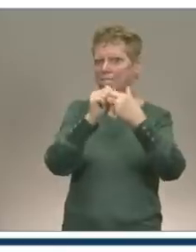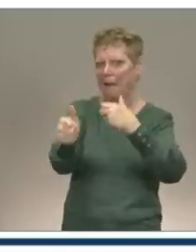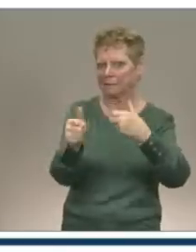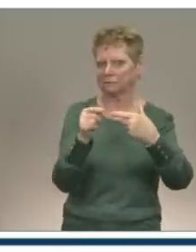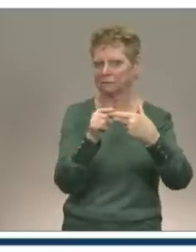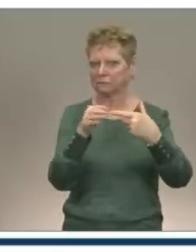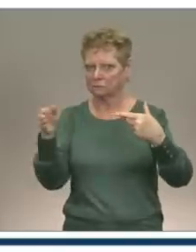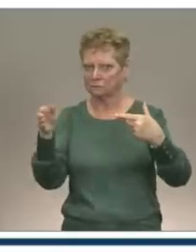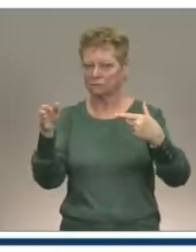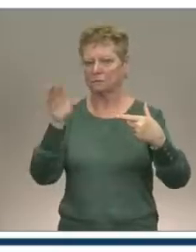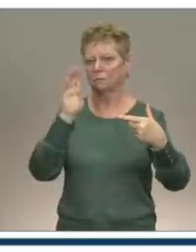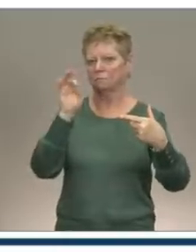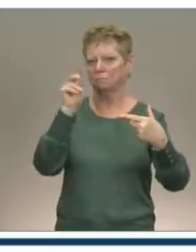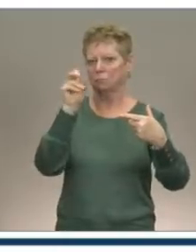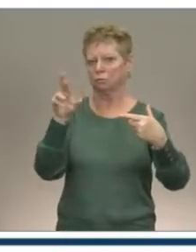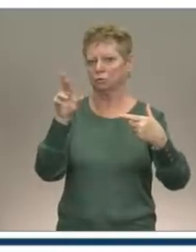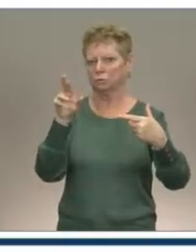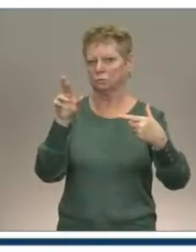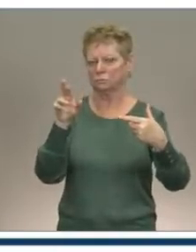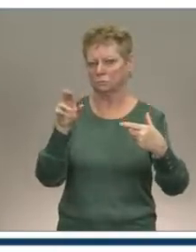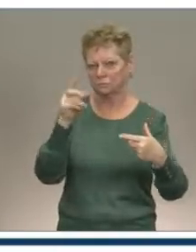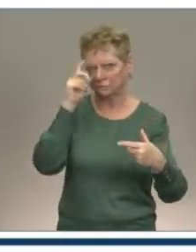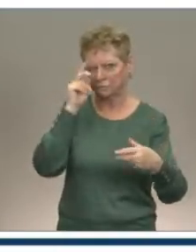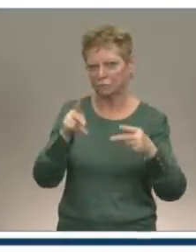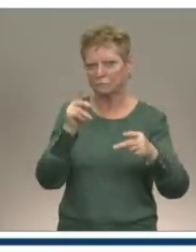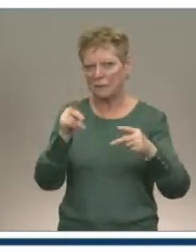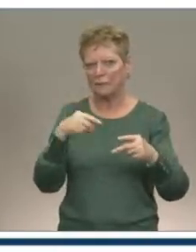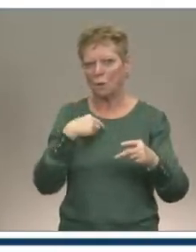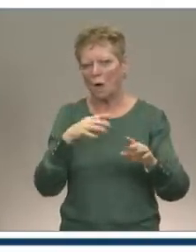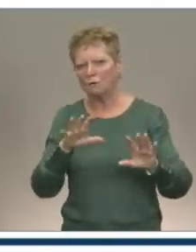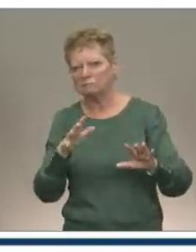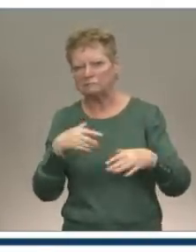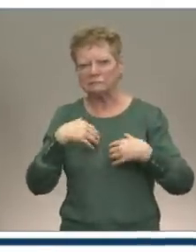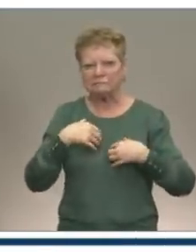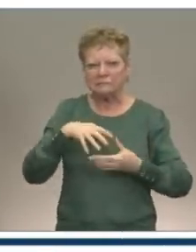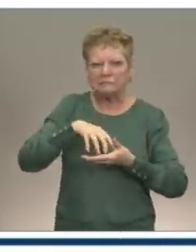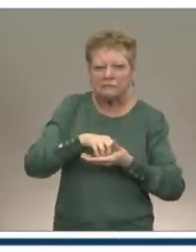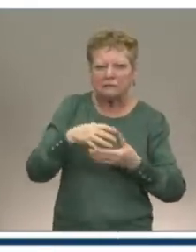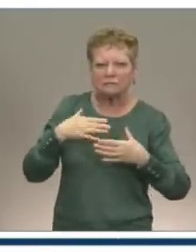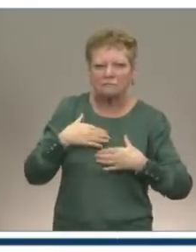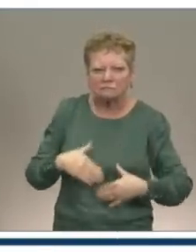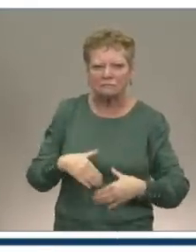for us moderate to severe immune compromised we're asking them if they haven't already to get their